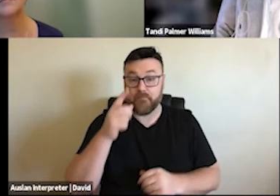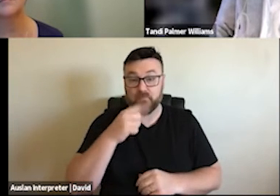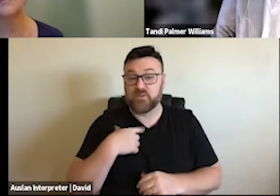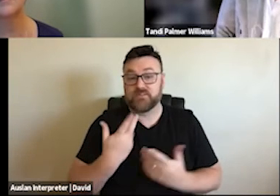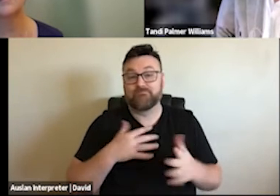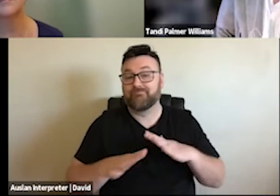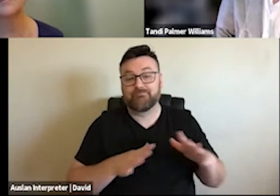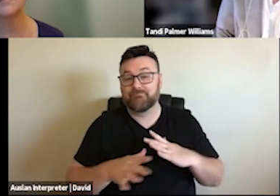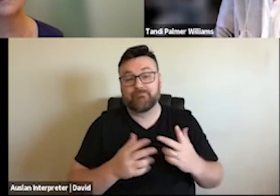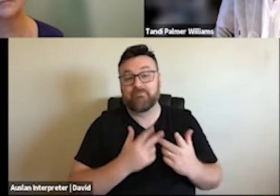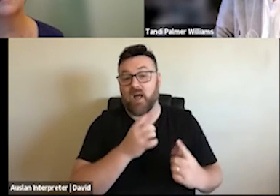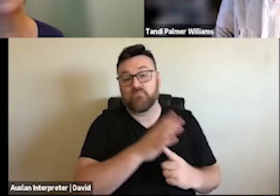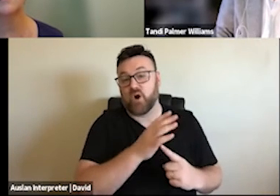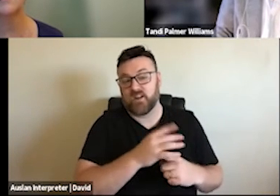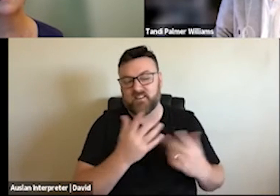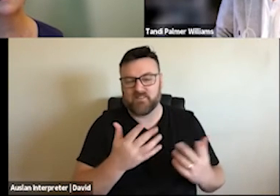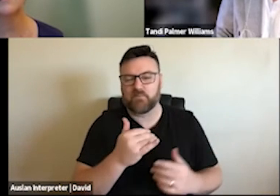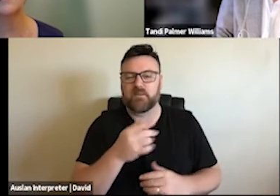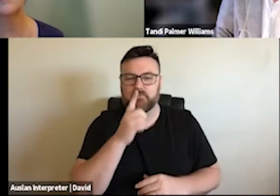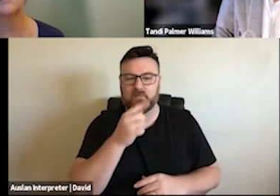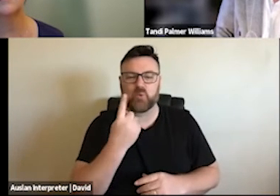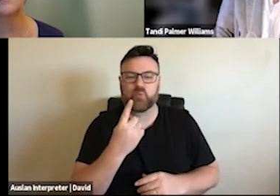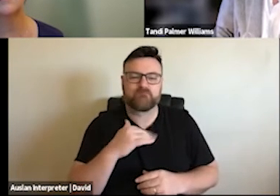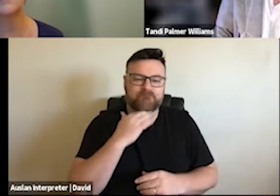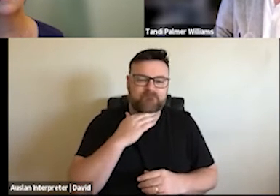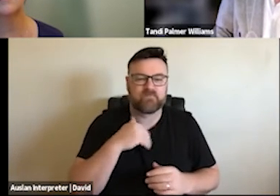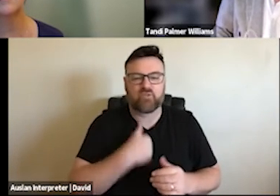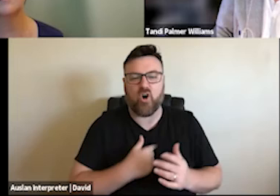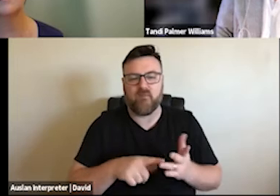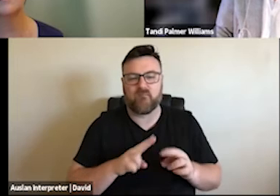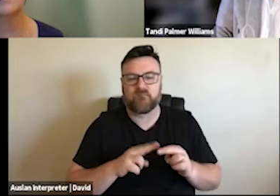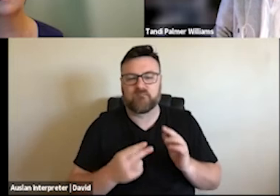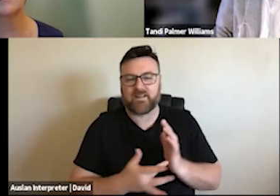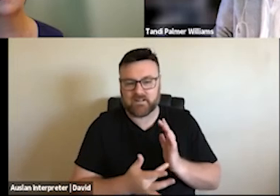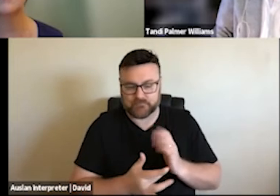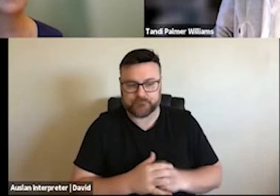That's likely to be our tired of tech segment and then some people think have barriers,